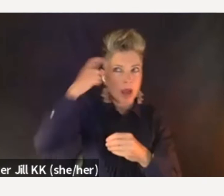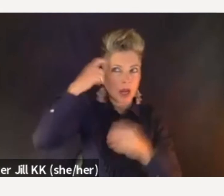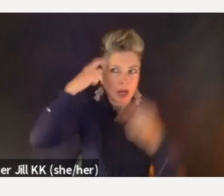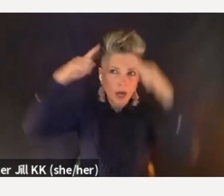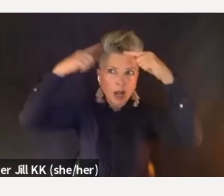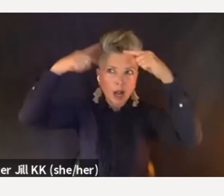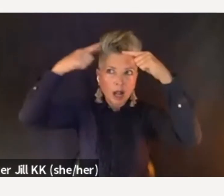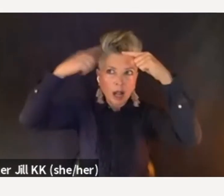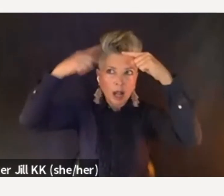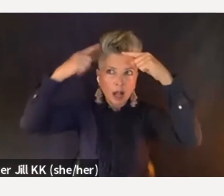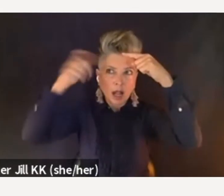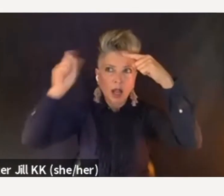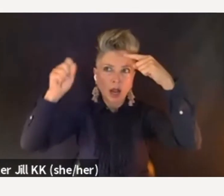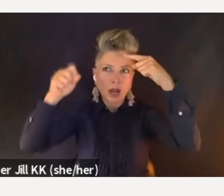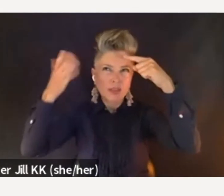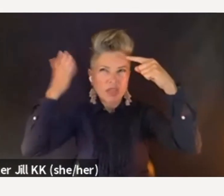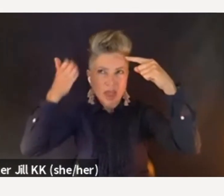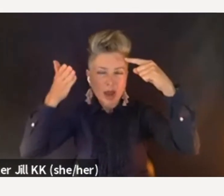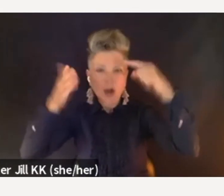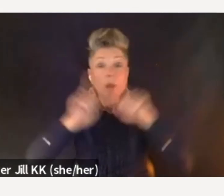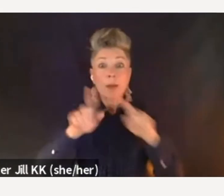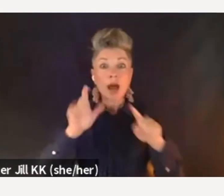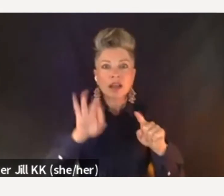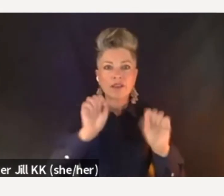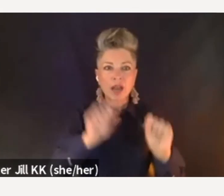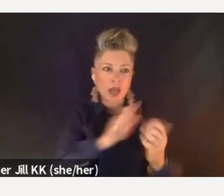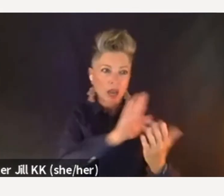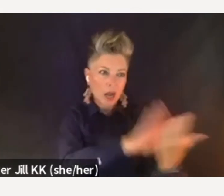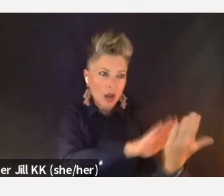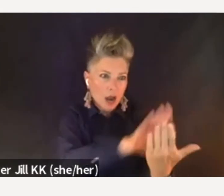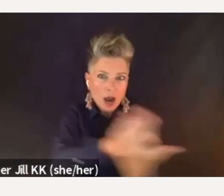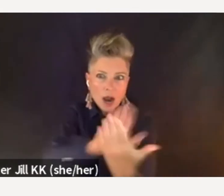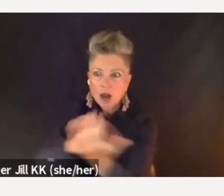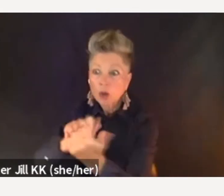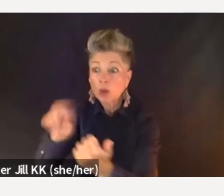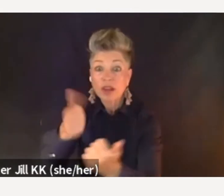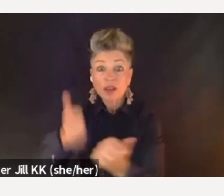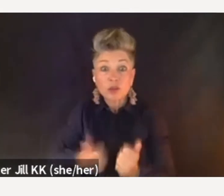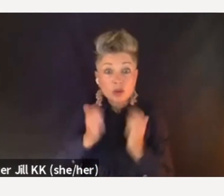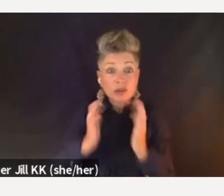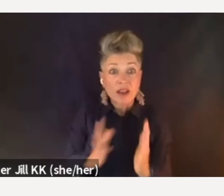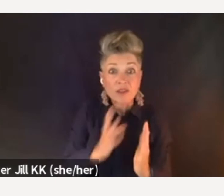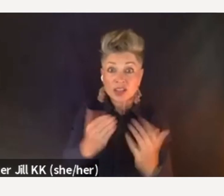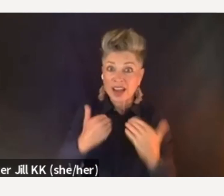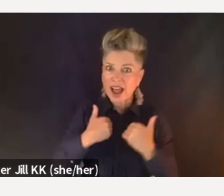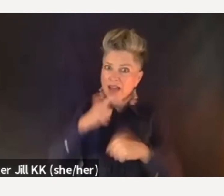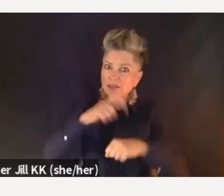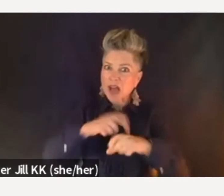survivors and I have time to breathe and sink into my body, and I have support to do that,